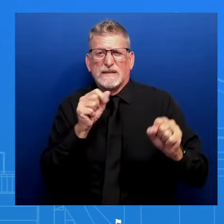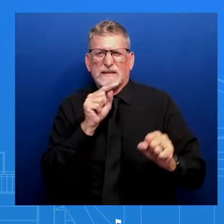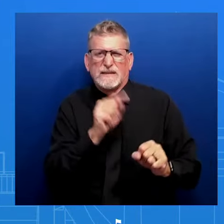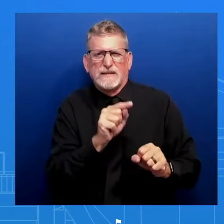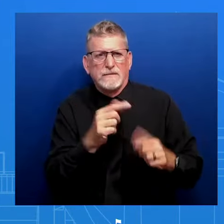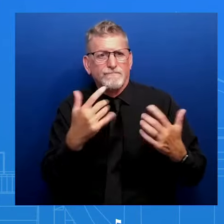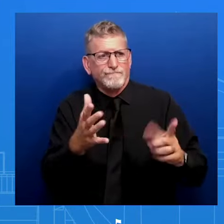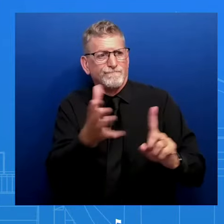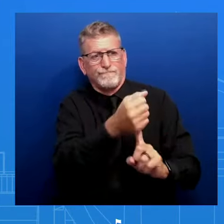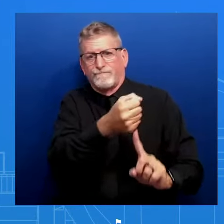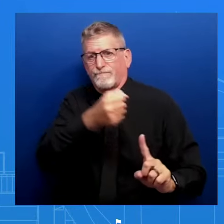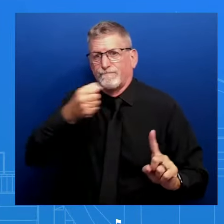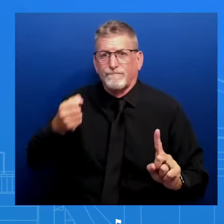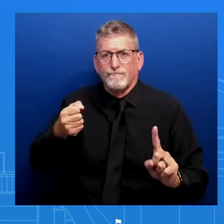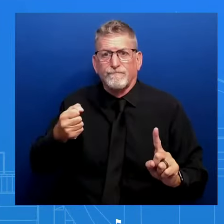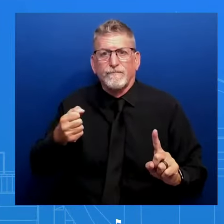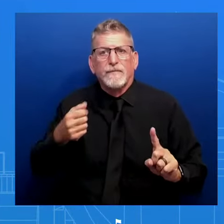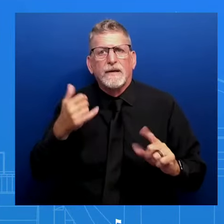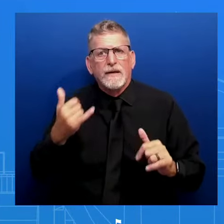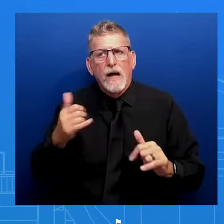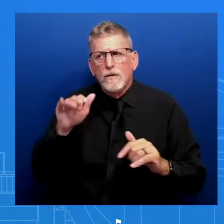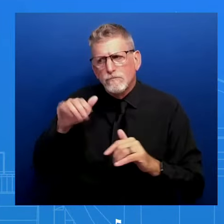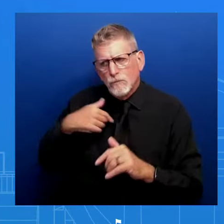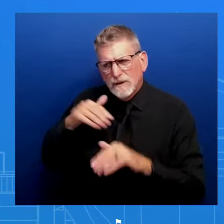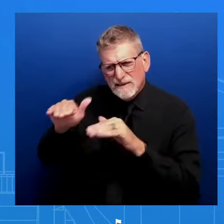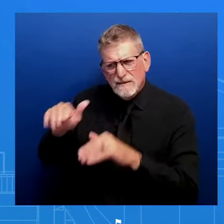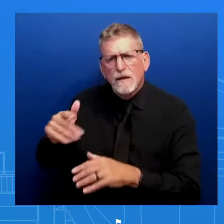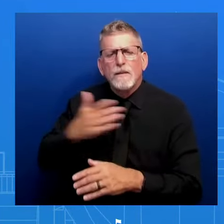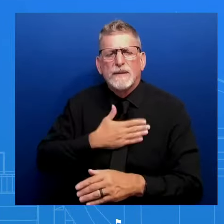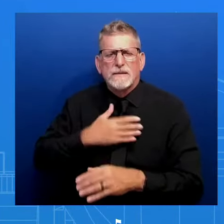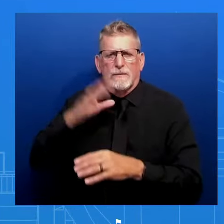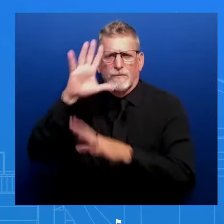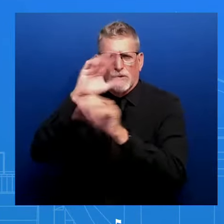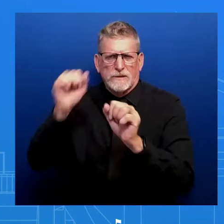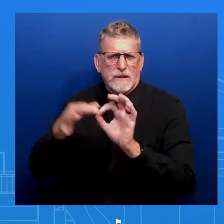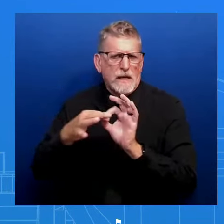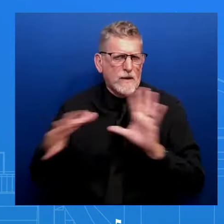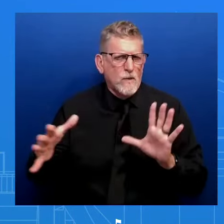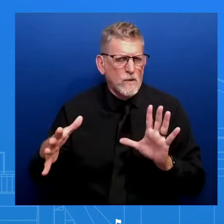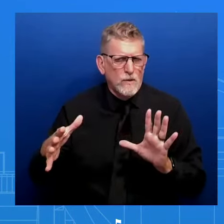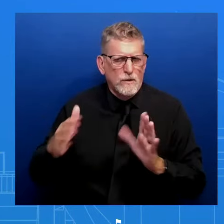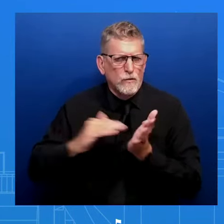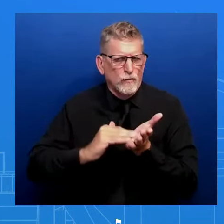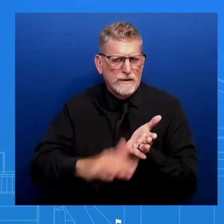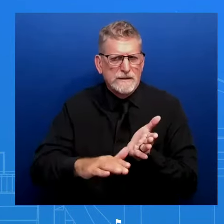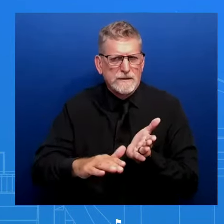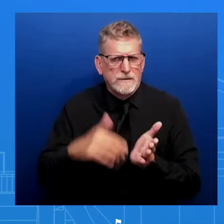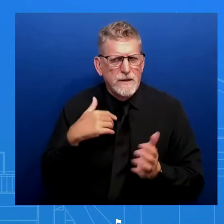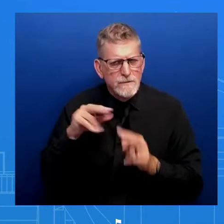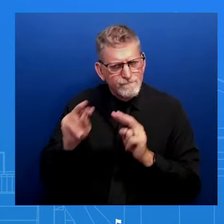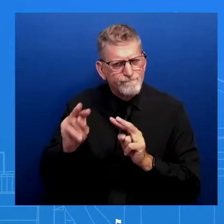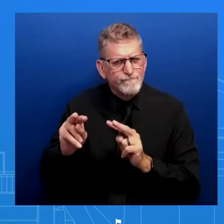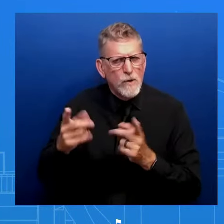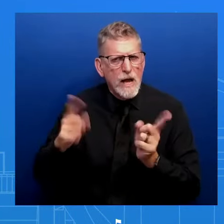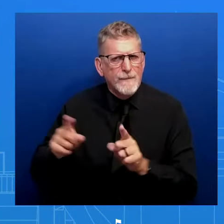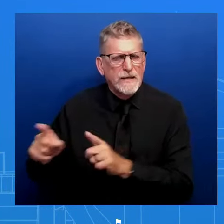So, we'll just -- we'll just kind of have to watch and see where this goes. The Press: And then, on this unidentified aerial phenomena hearing that's happening on Capitol Hill.